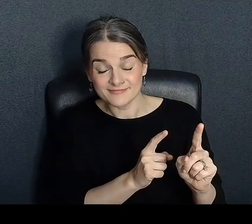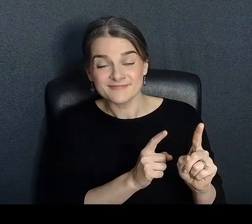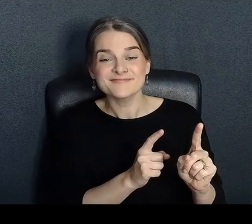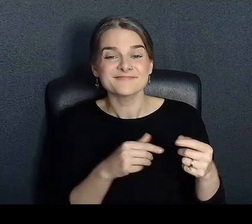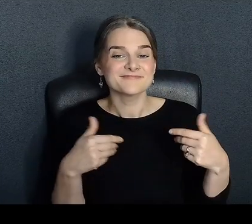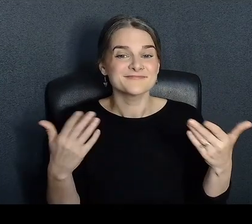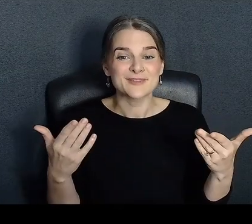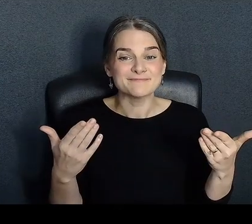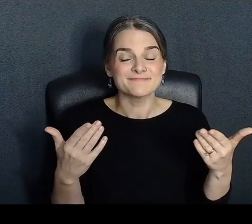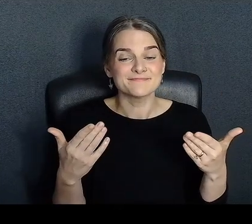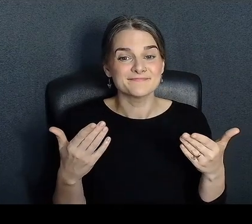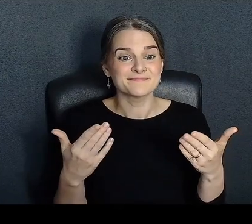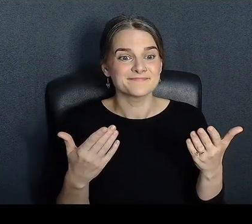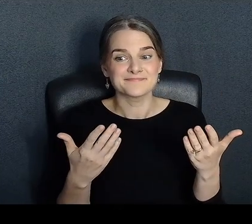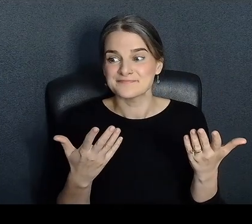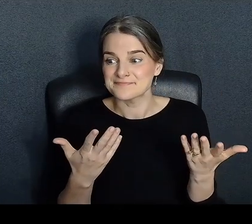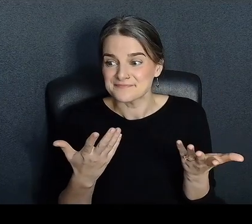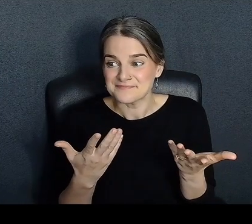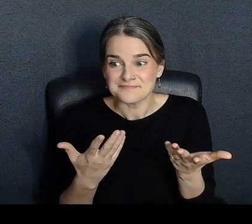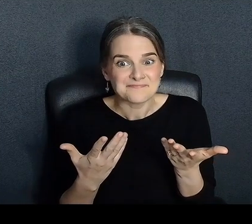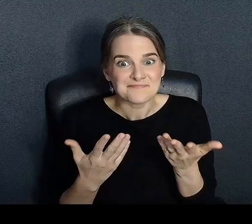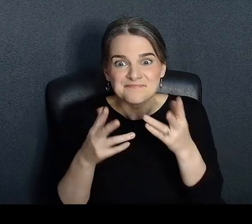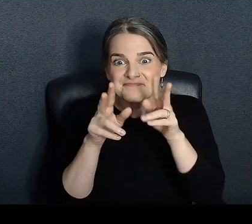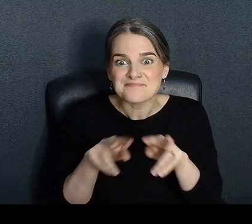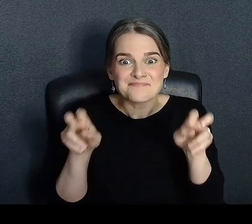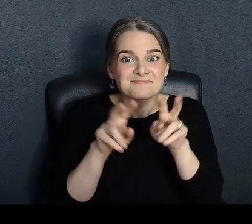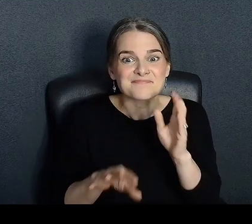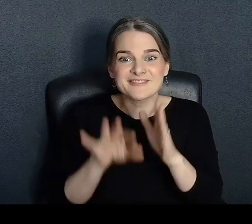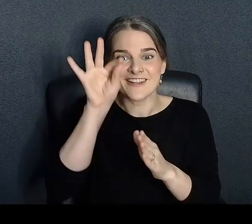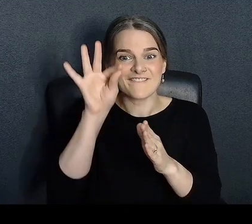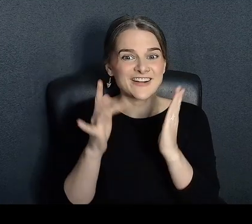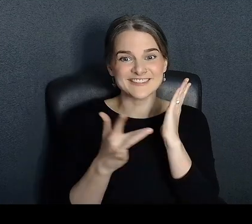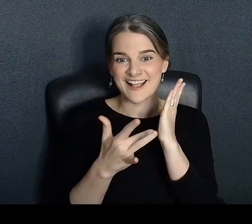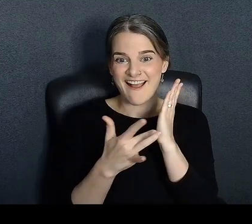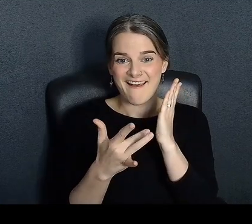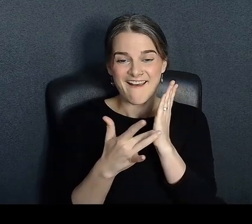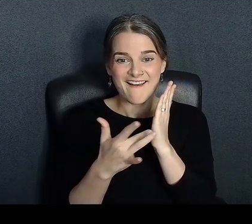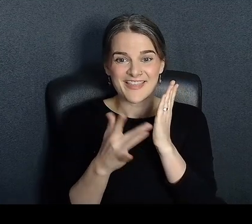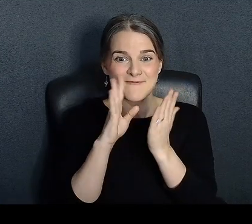to discover tech that can assist your approach to hearing loss.